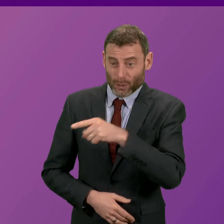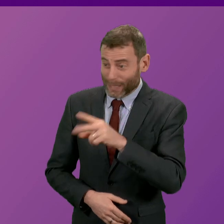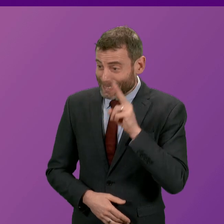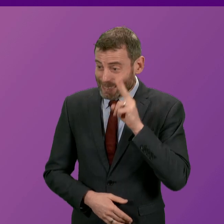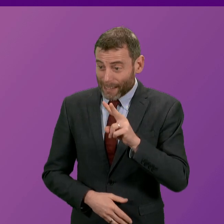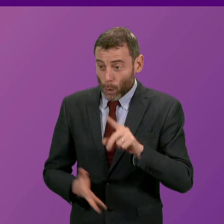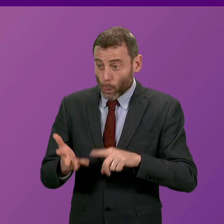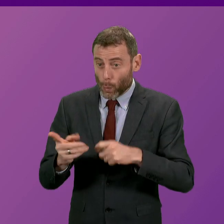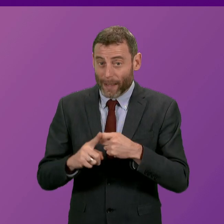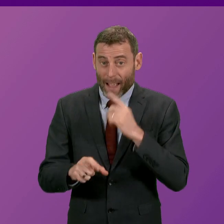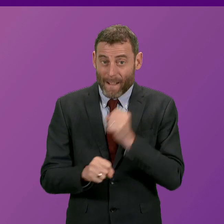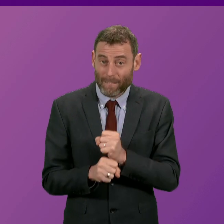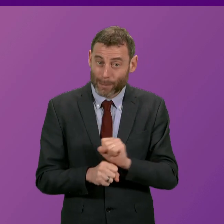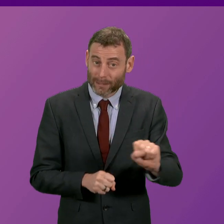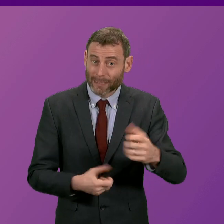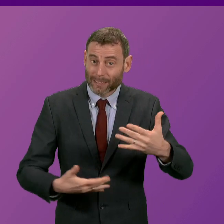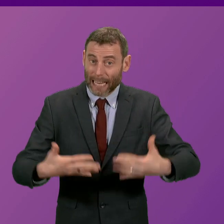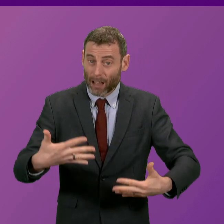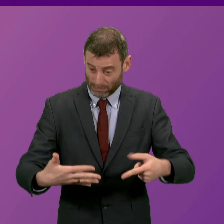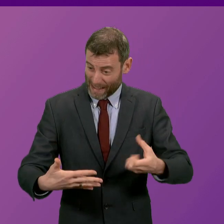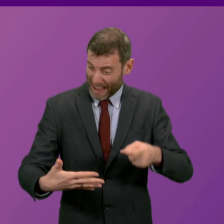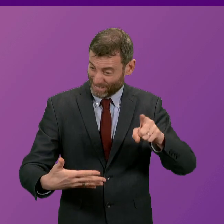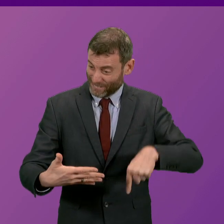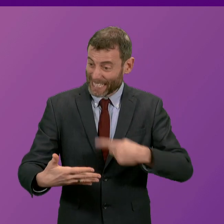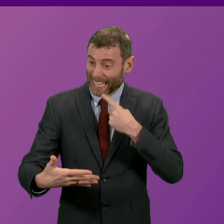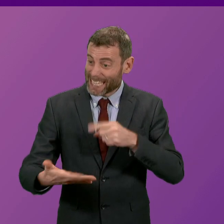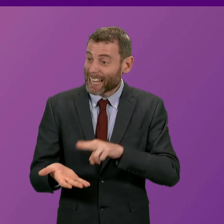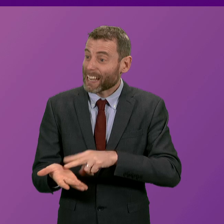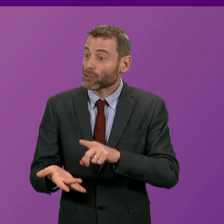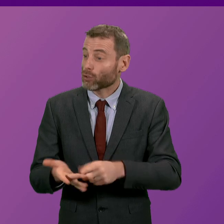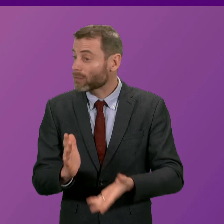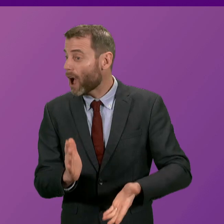Government’s data on that—the changes to employer national insurance contributions